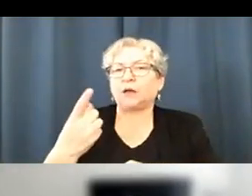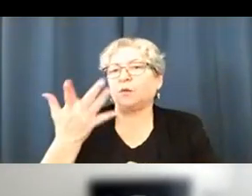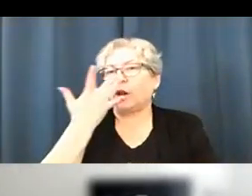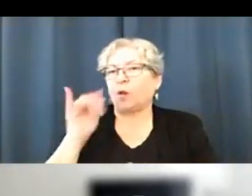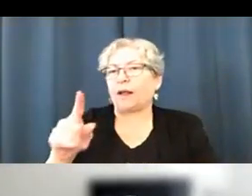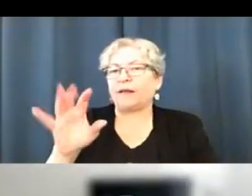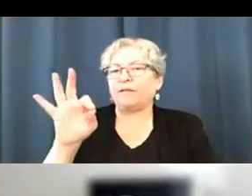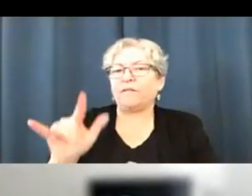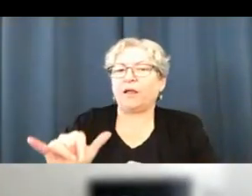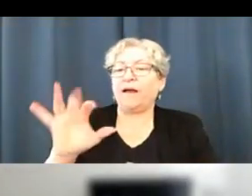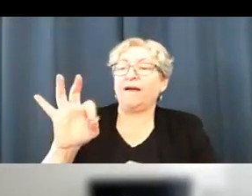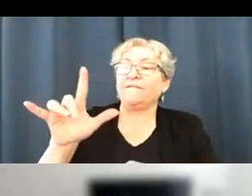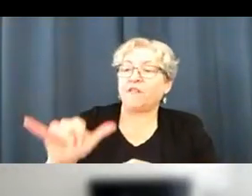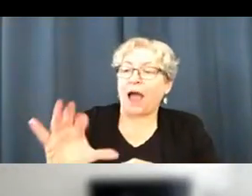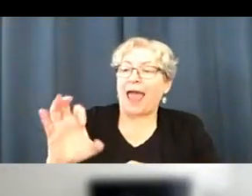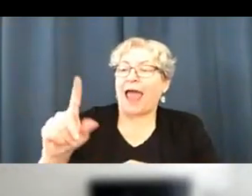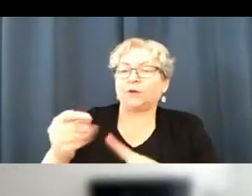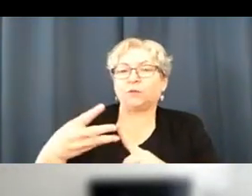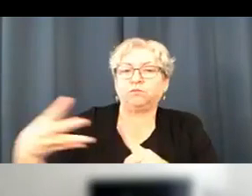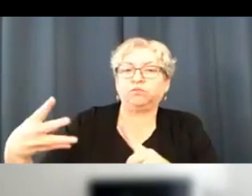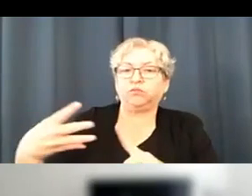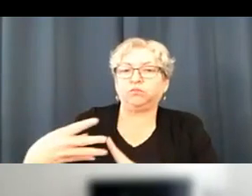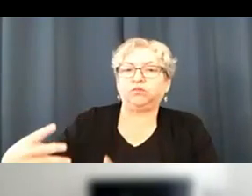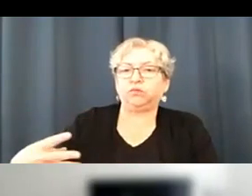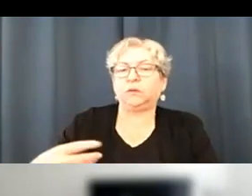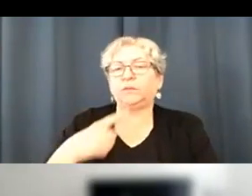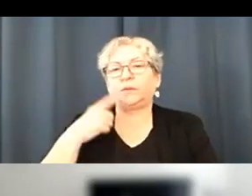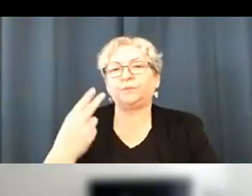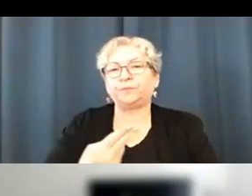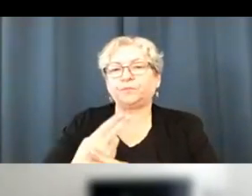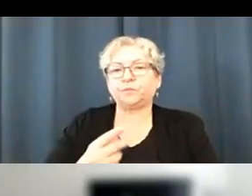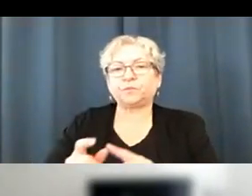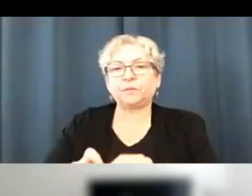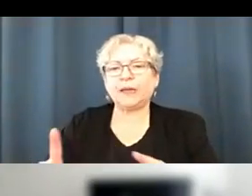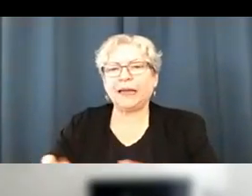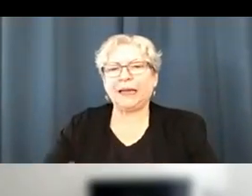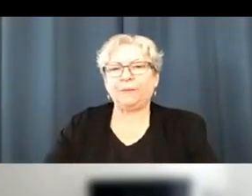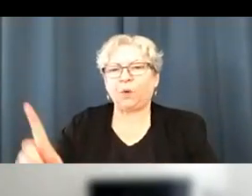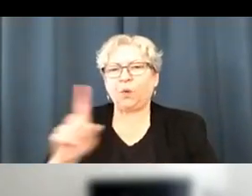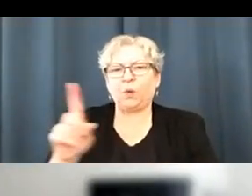And so, if you think about using this as a keyboard, when you Tab into these, where does your keyboard focus go?